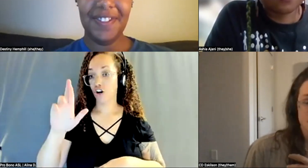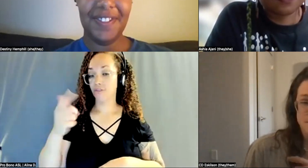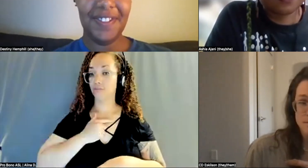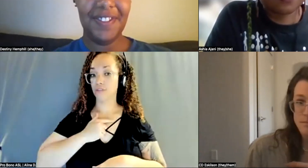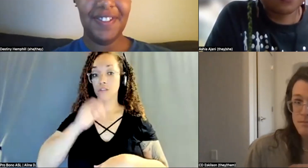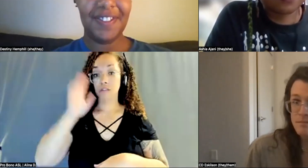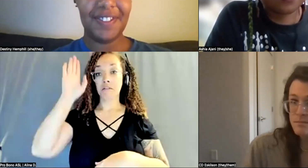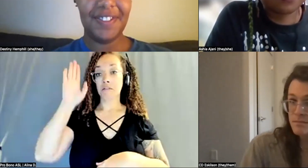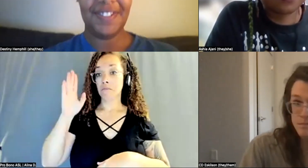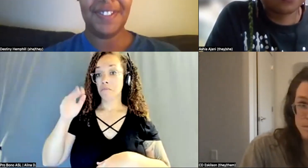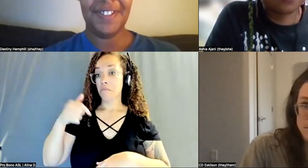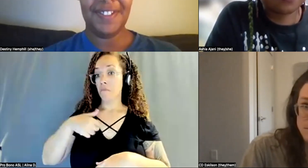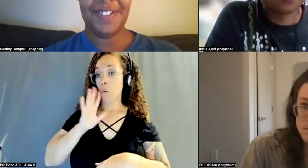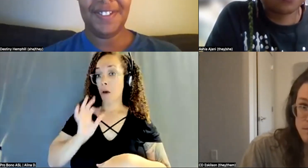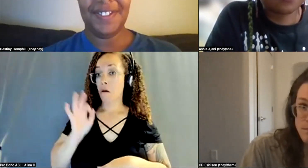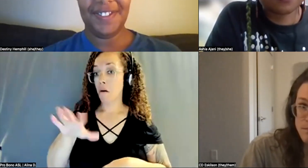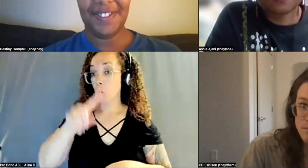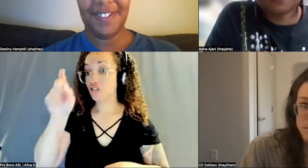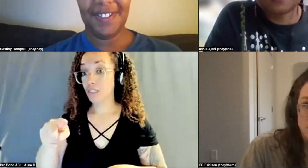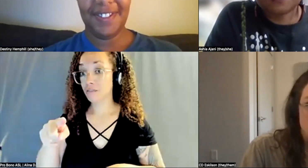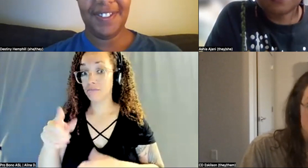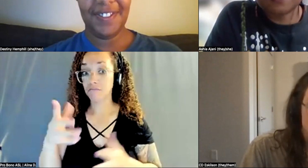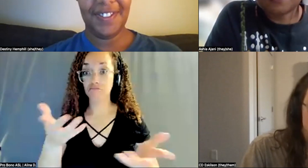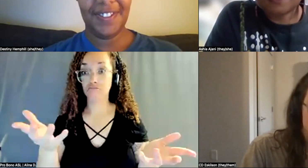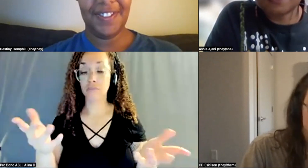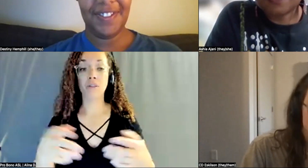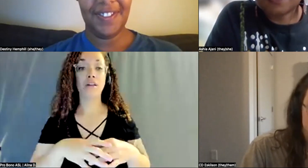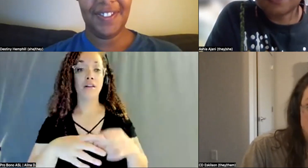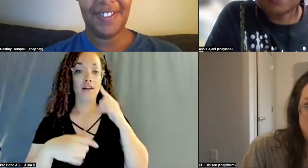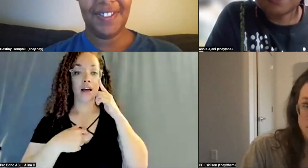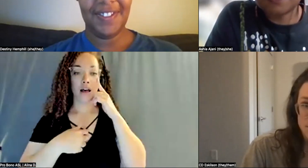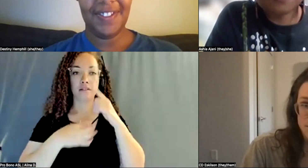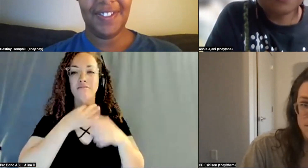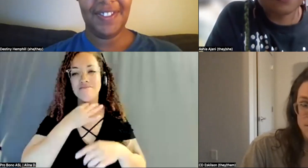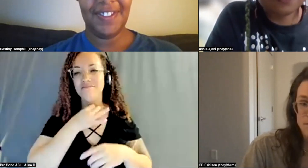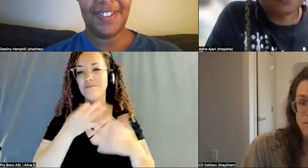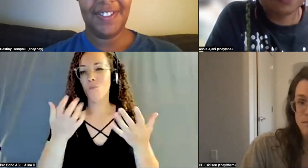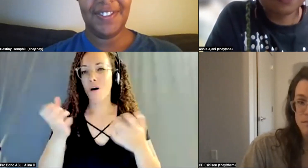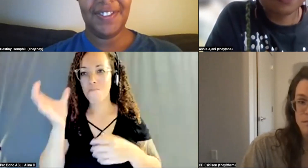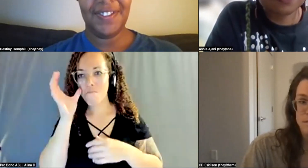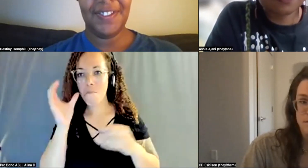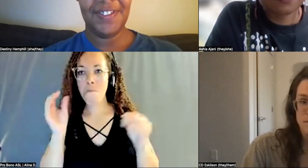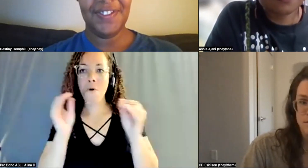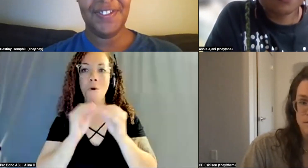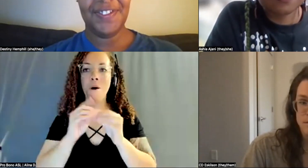jump in. I would just love to hear more about your like, each of your creative processes and you've